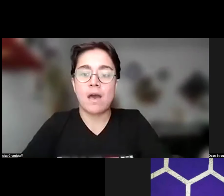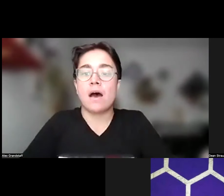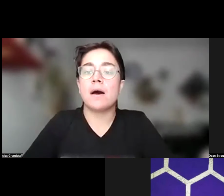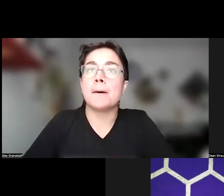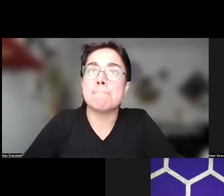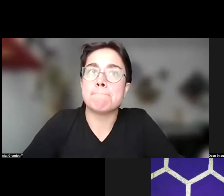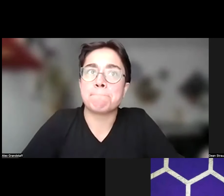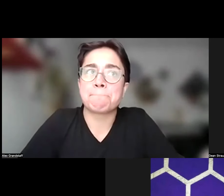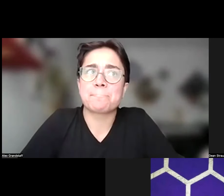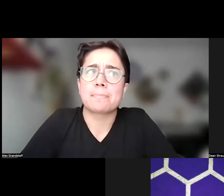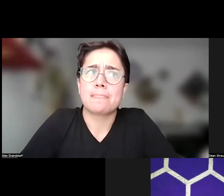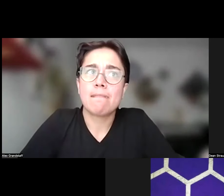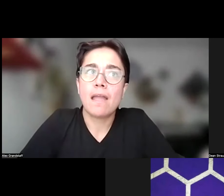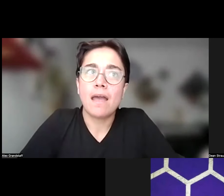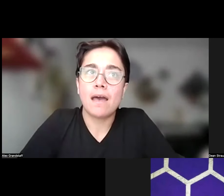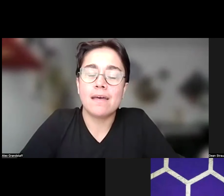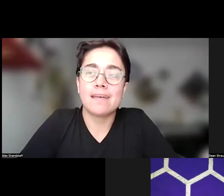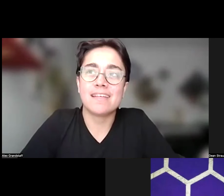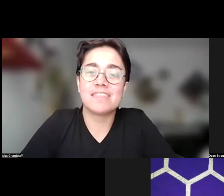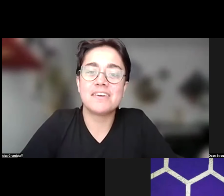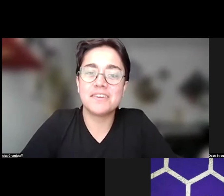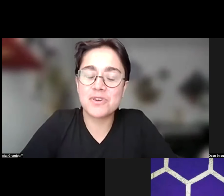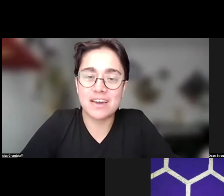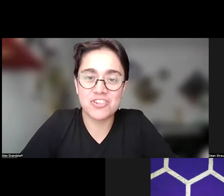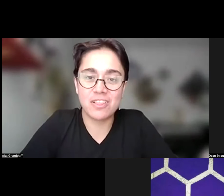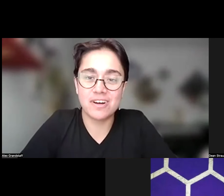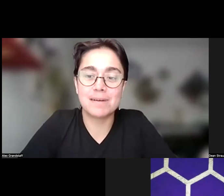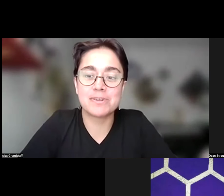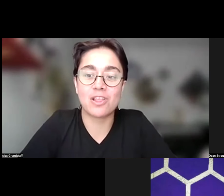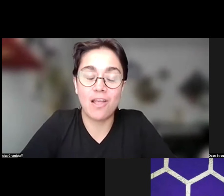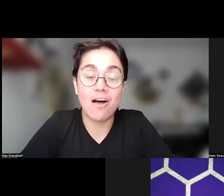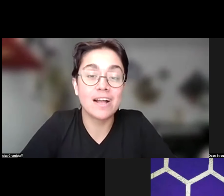That is a tactic of civil disobedience that does not seem like it, but it